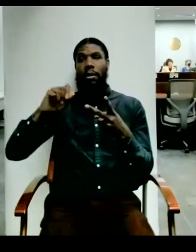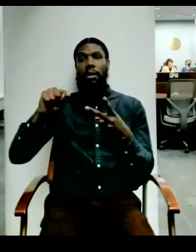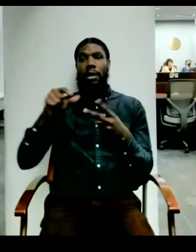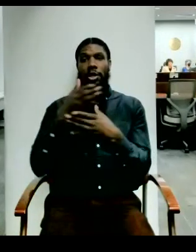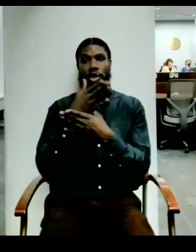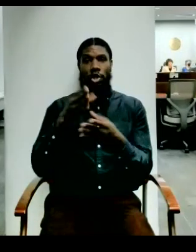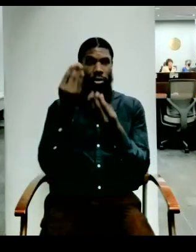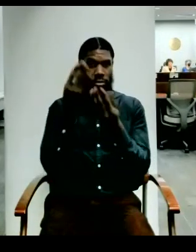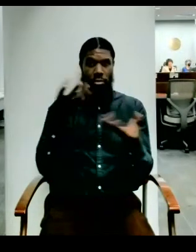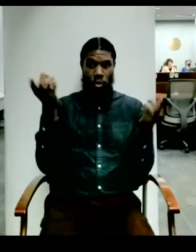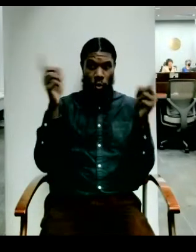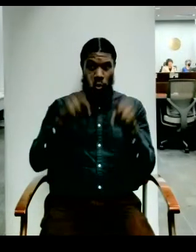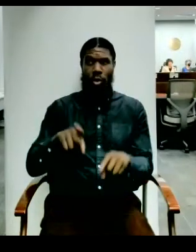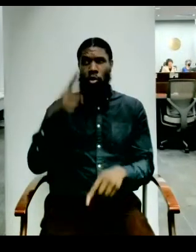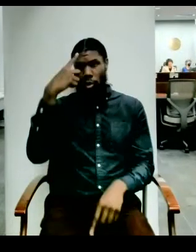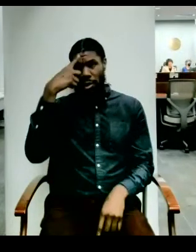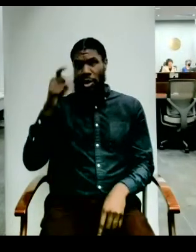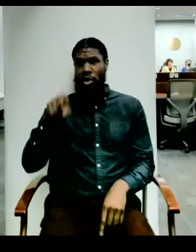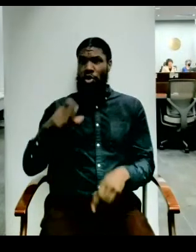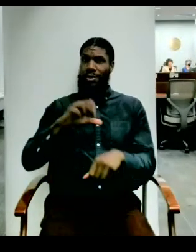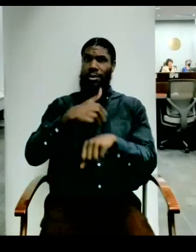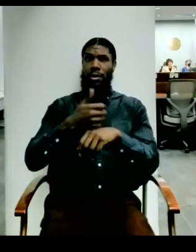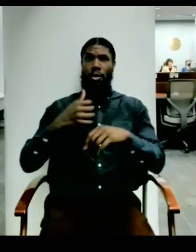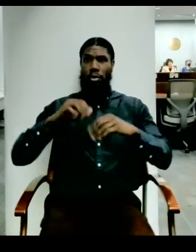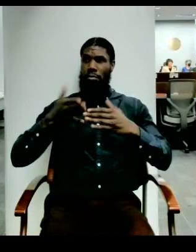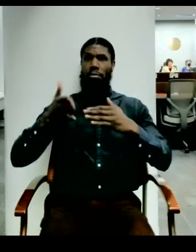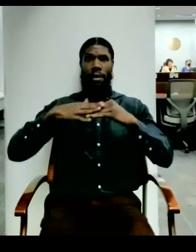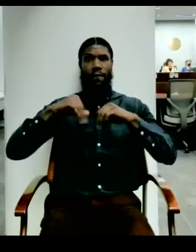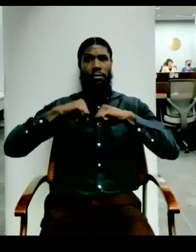contractually impose some level of security or confidentiality equivalent